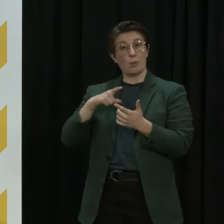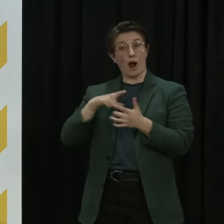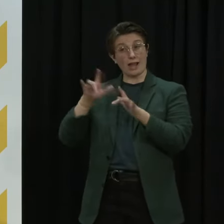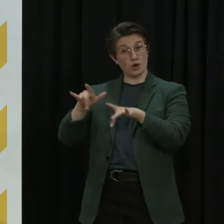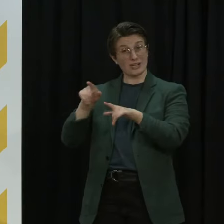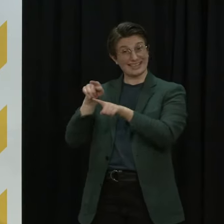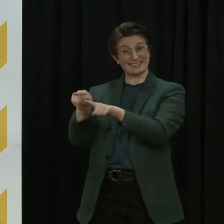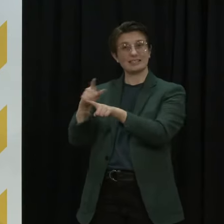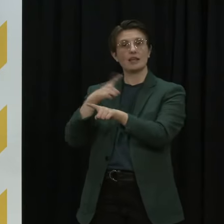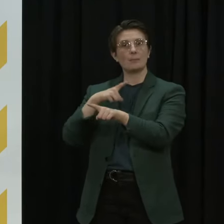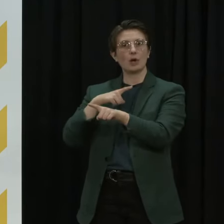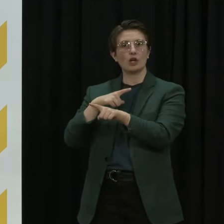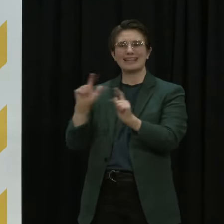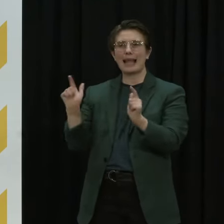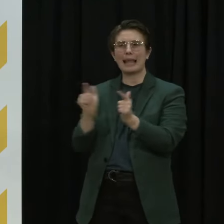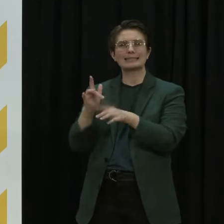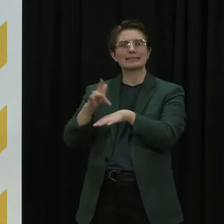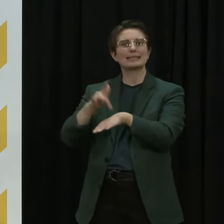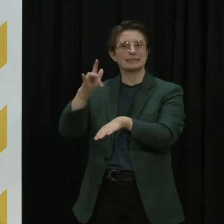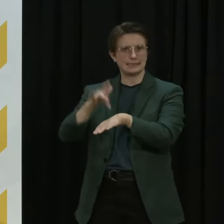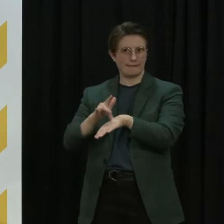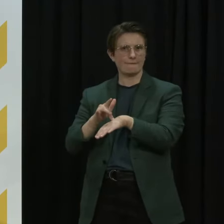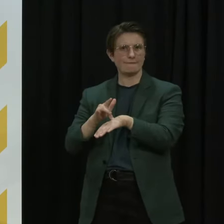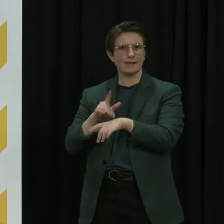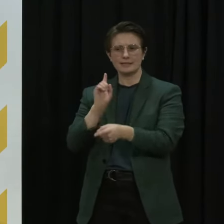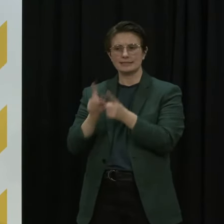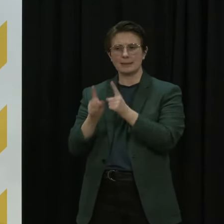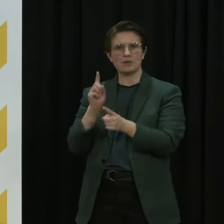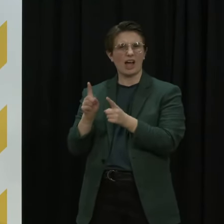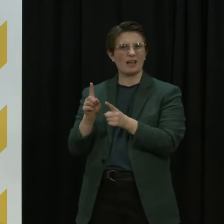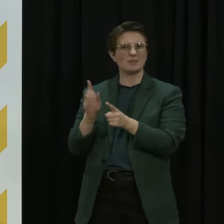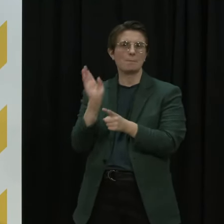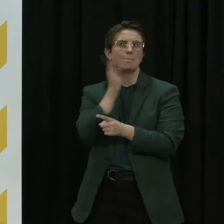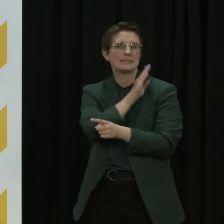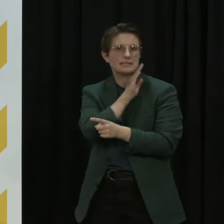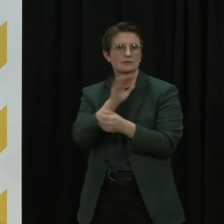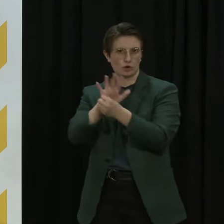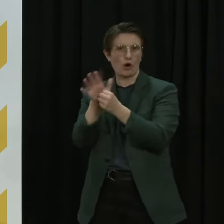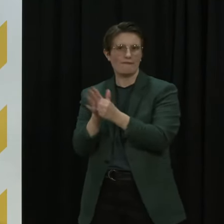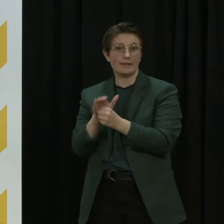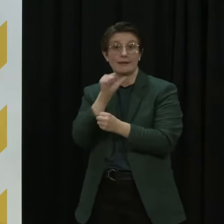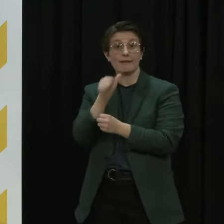I want to be clear that while this technology provides a result quickly, rapid antigen